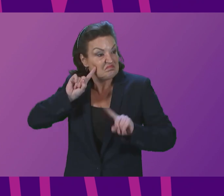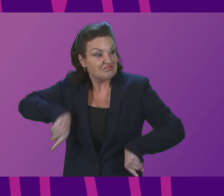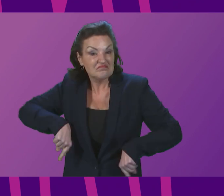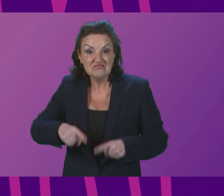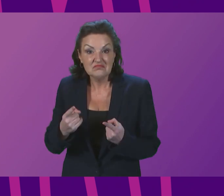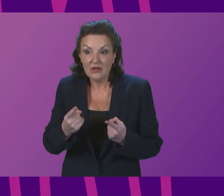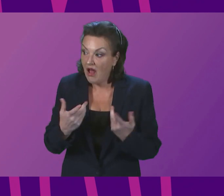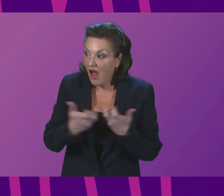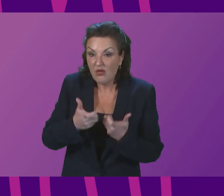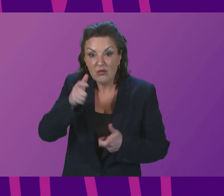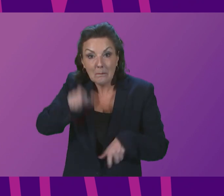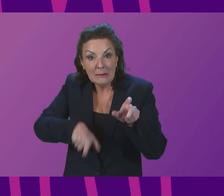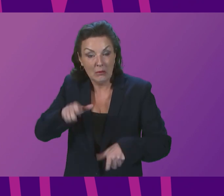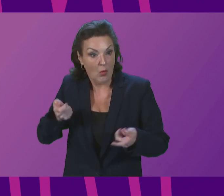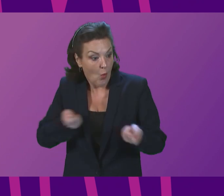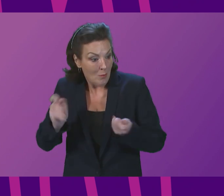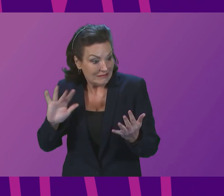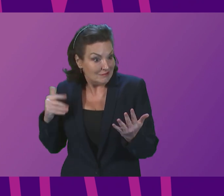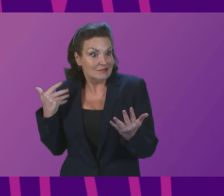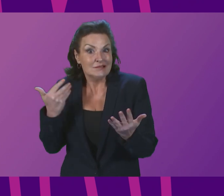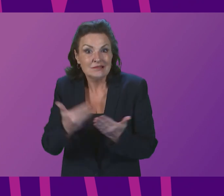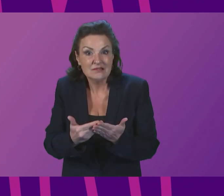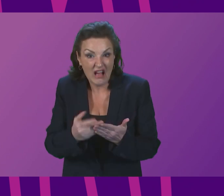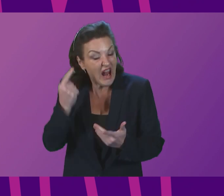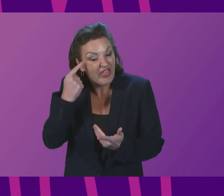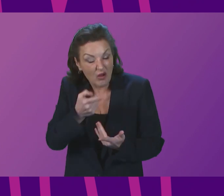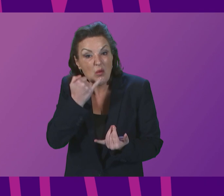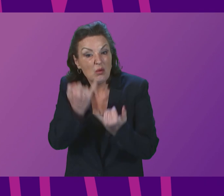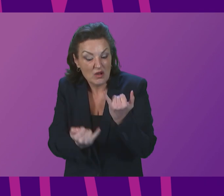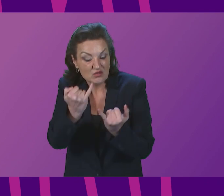facing and that will only get much worse.